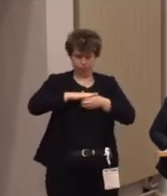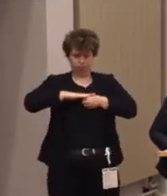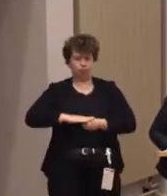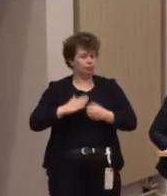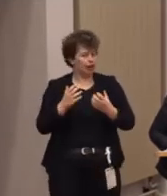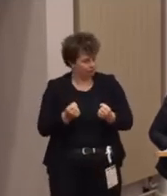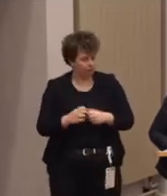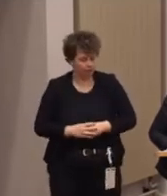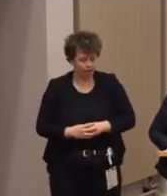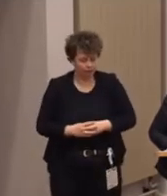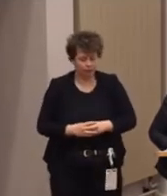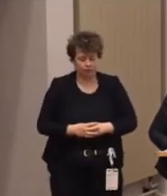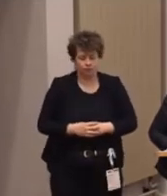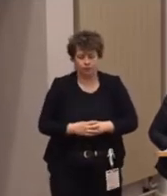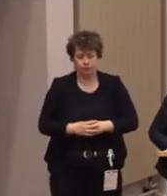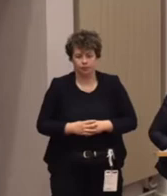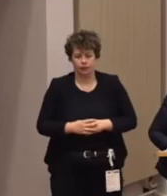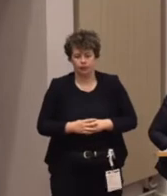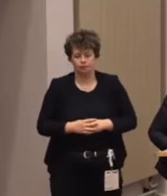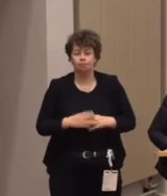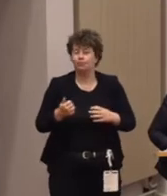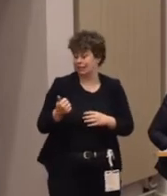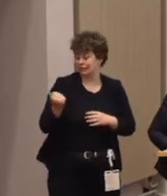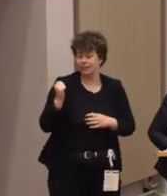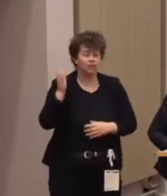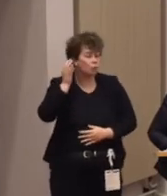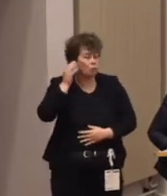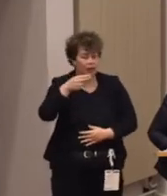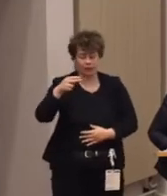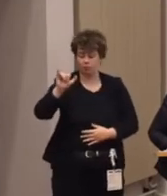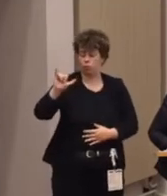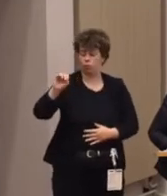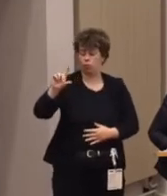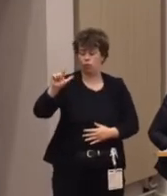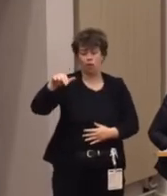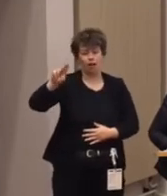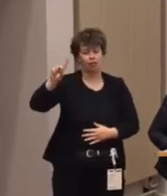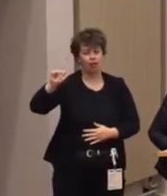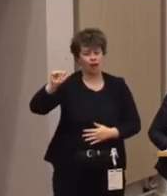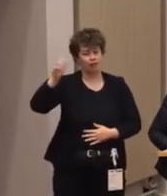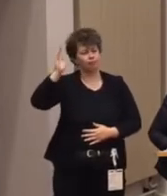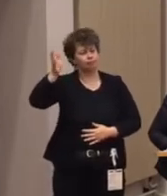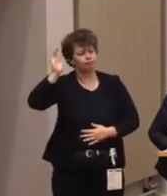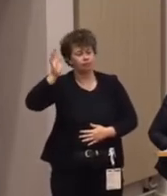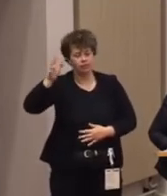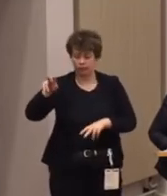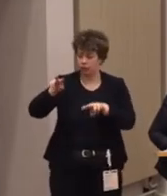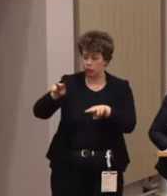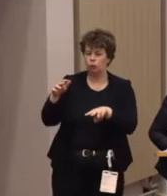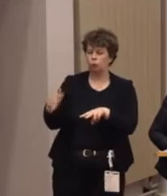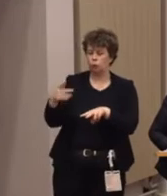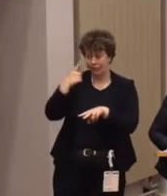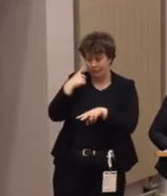from Yolanda, some of the reports that clearly outlines about the intersections and multiple